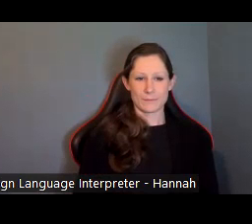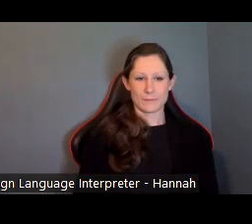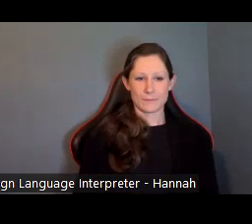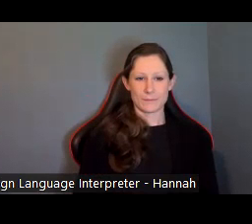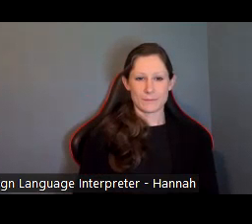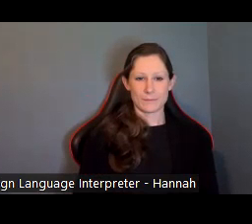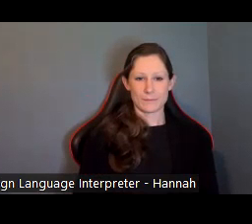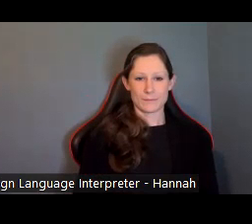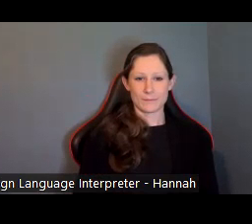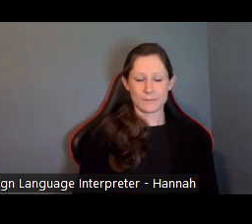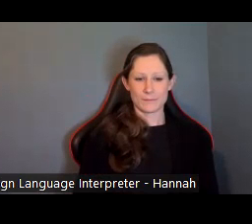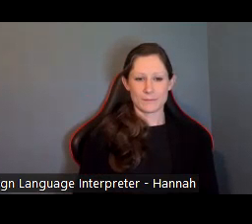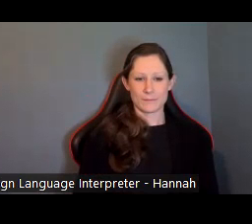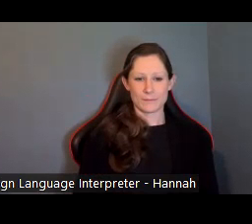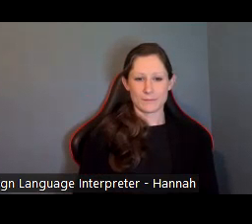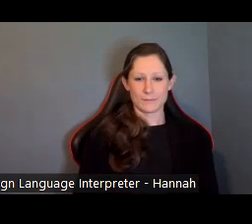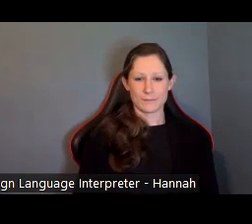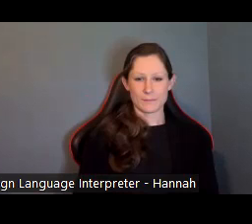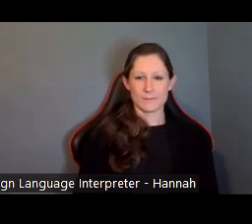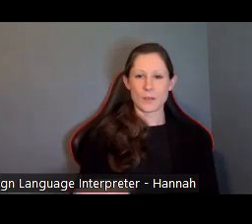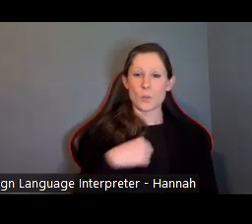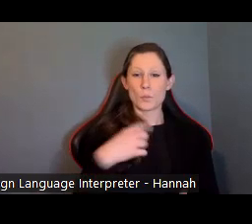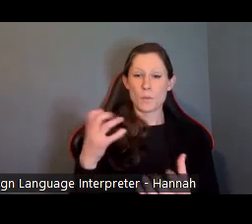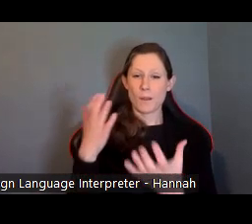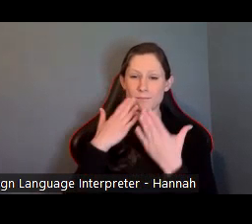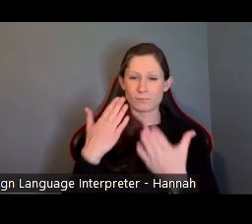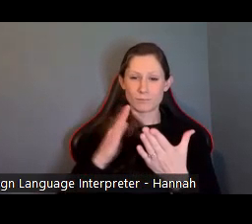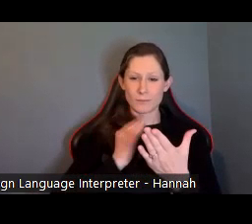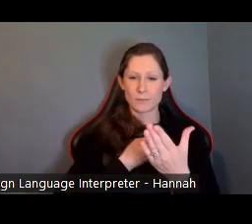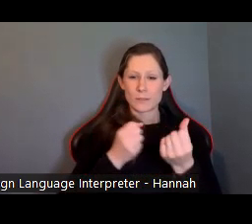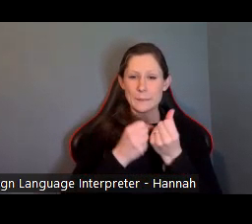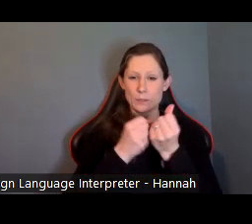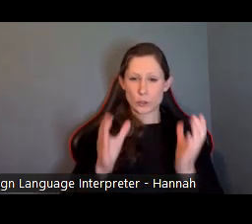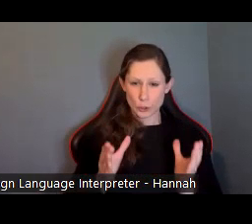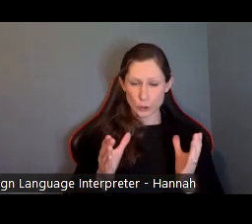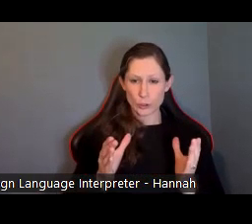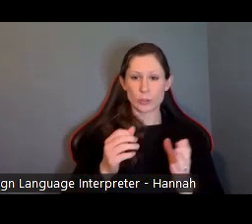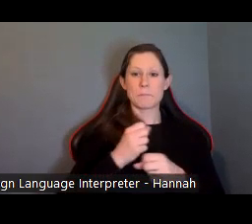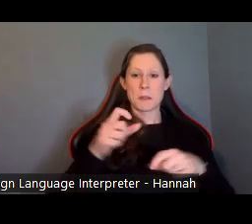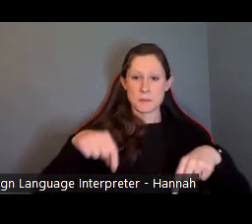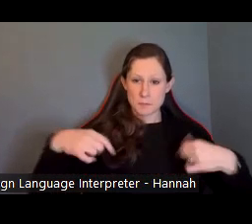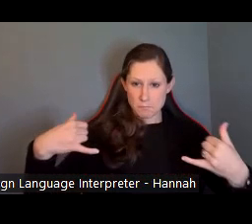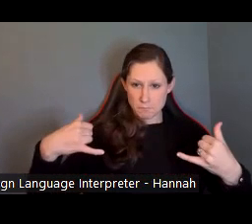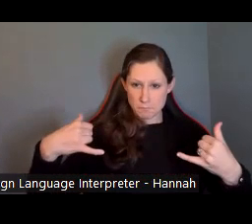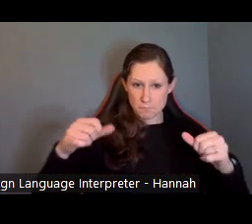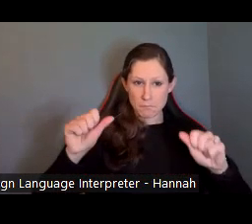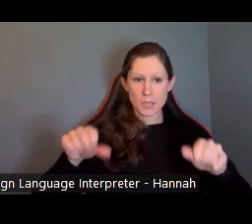We would like to acknowledge our sponsors that make these forums possible, Ameren Illinois and